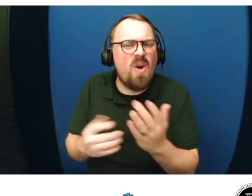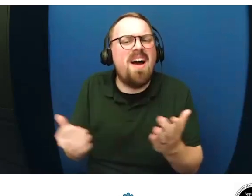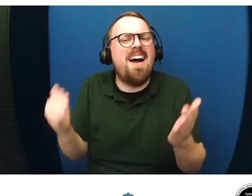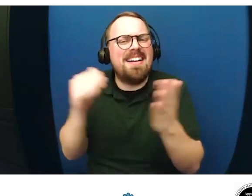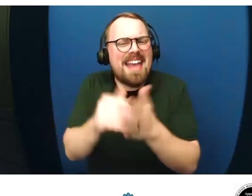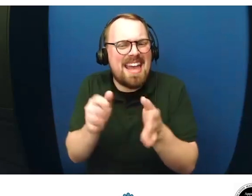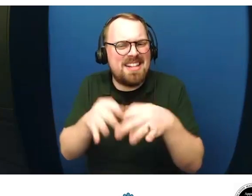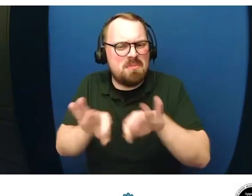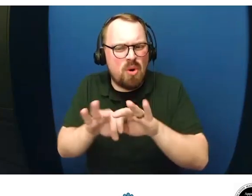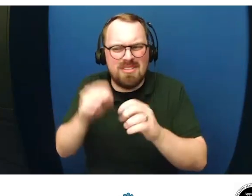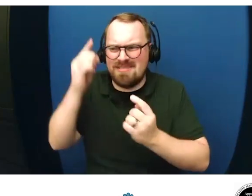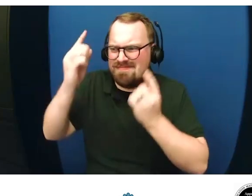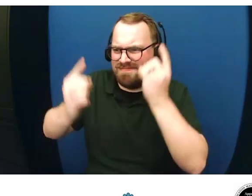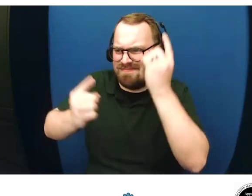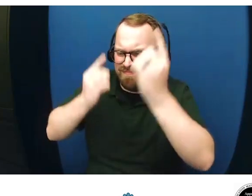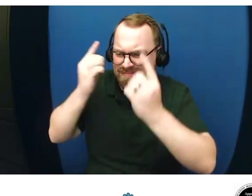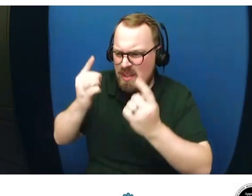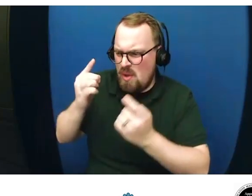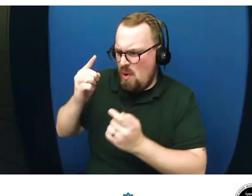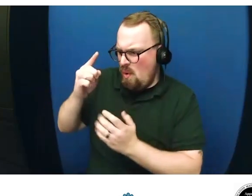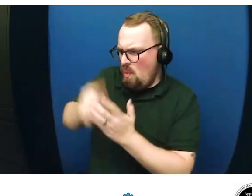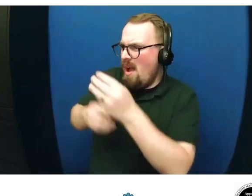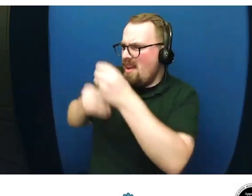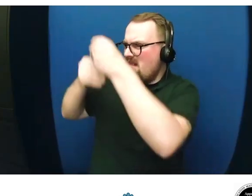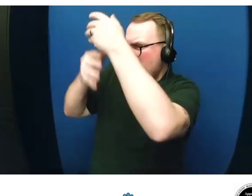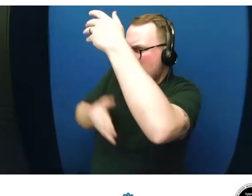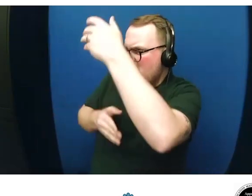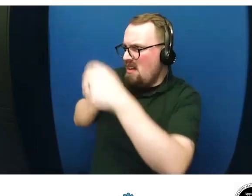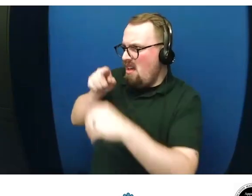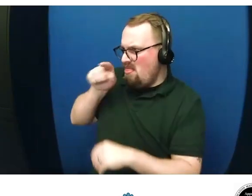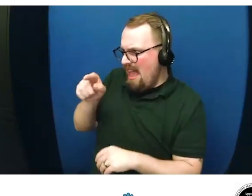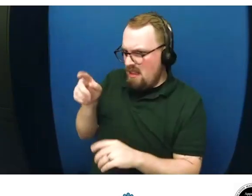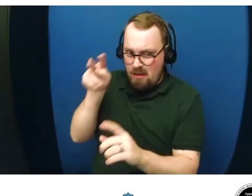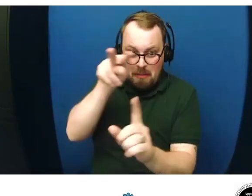a thing to think about. Does this apply for your student?